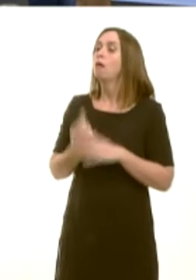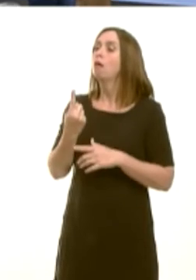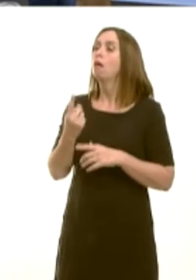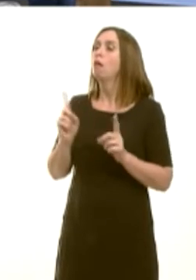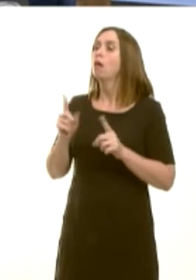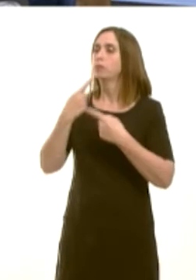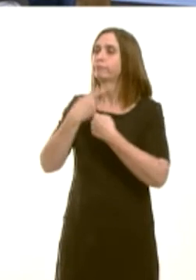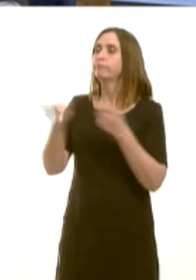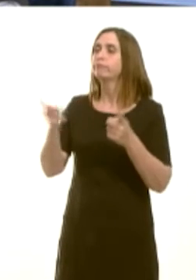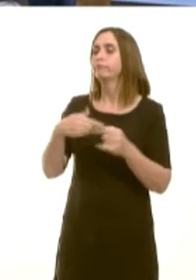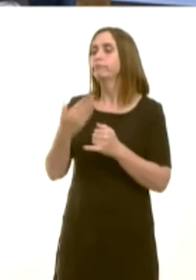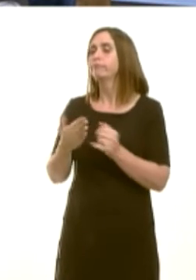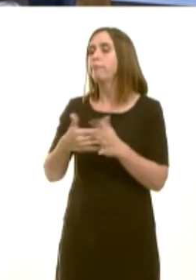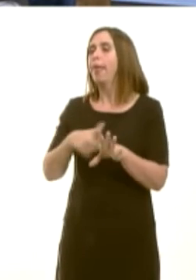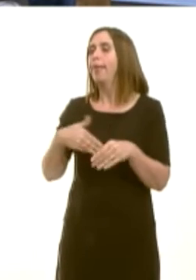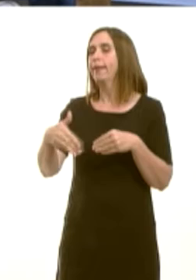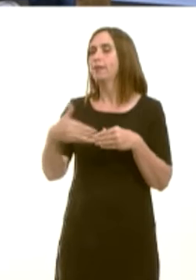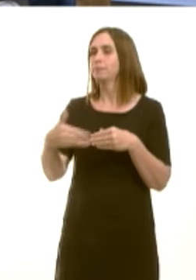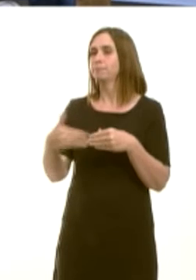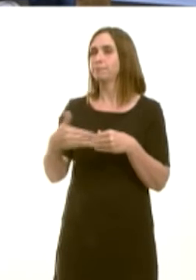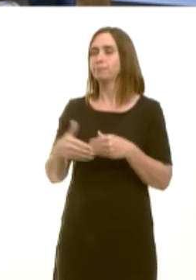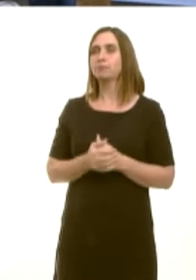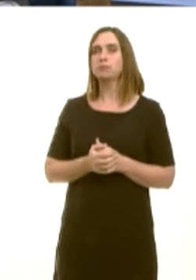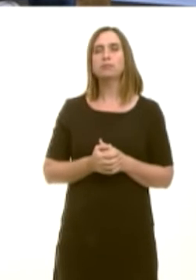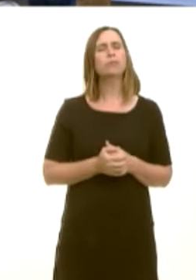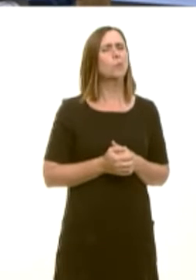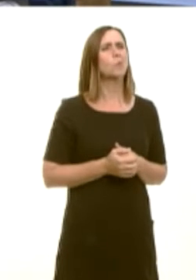month. Bethan Jenkins: Thank you for your answer.